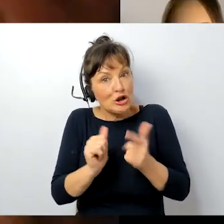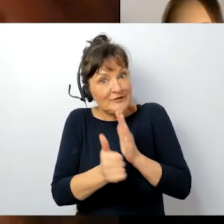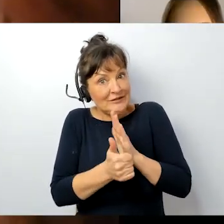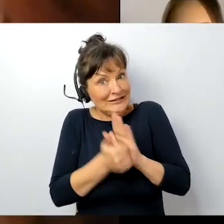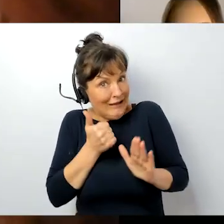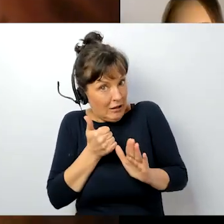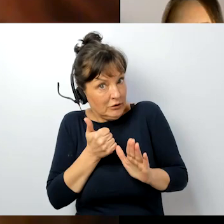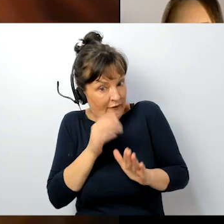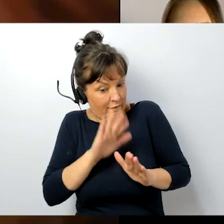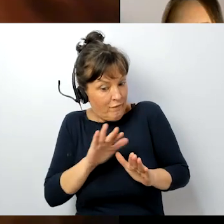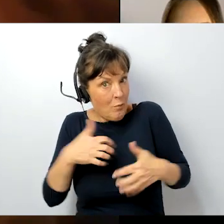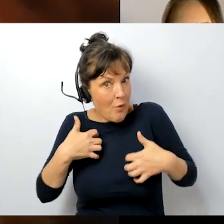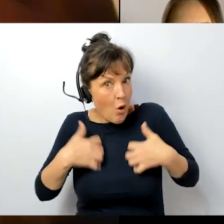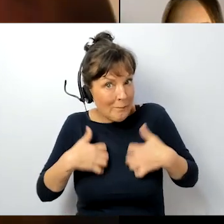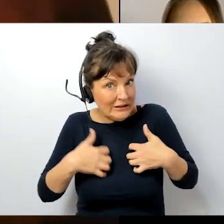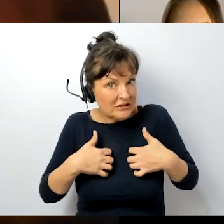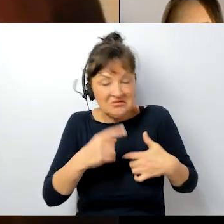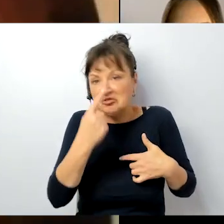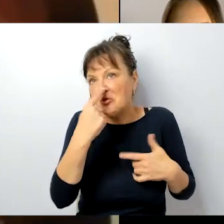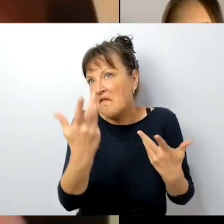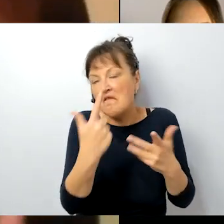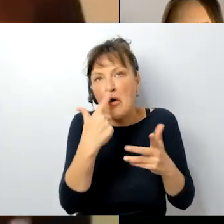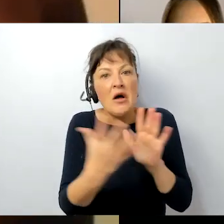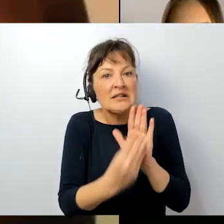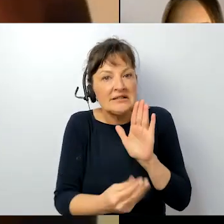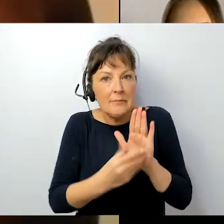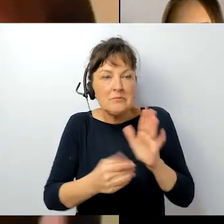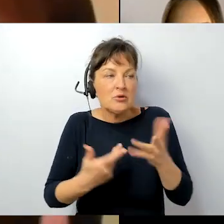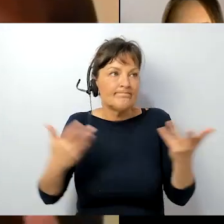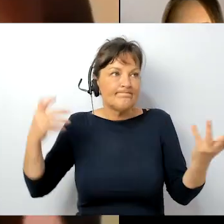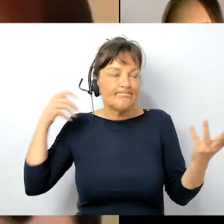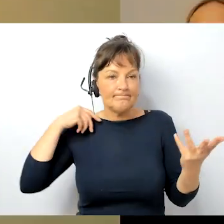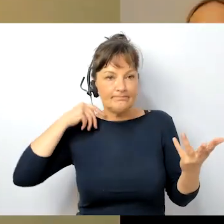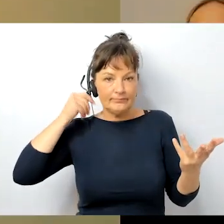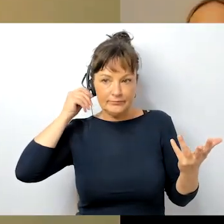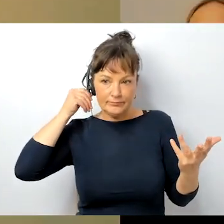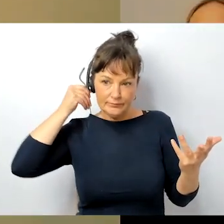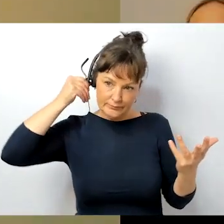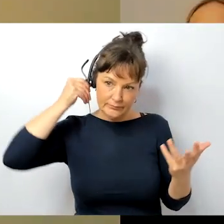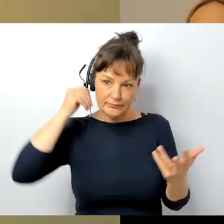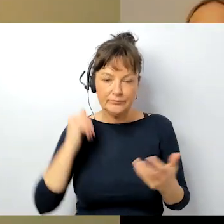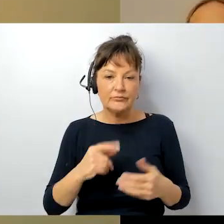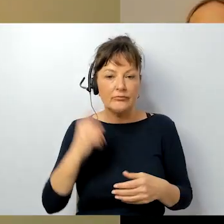your hobbies and interests because there are lots of skills and air strengths that come from these